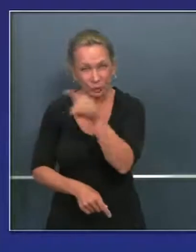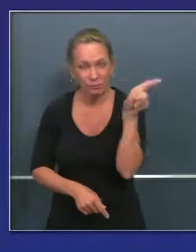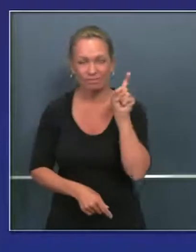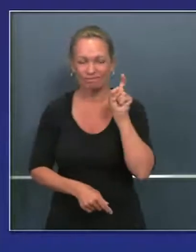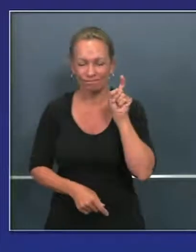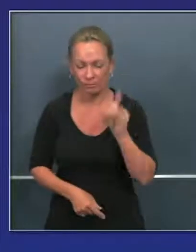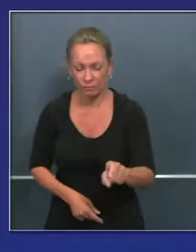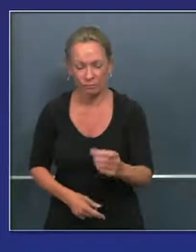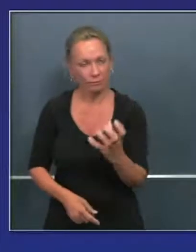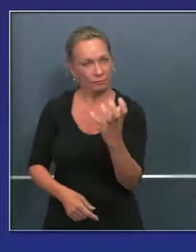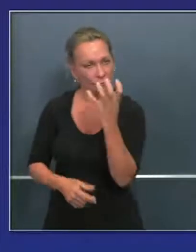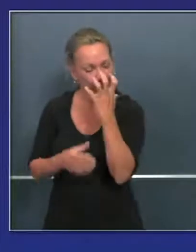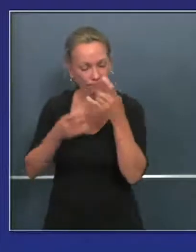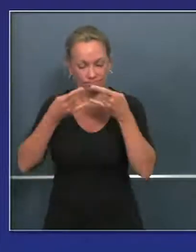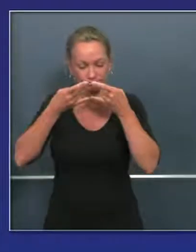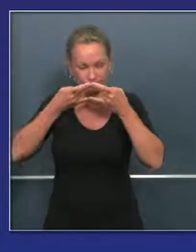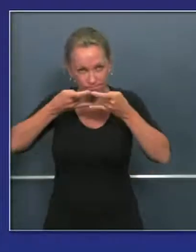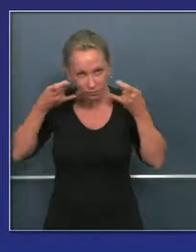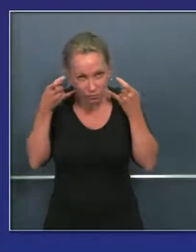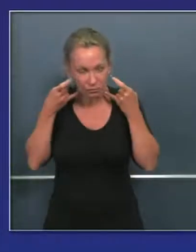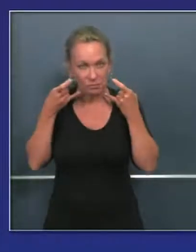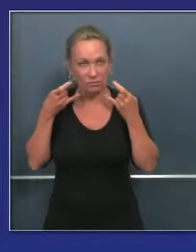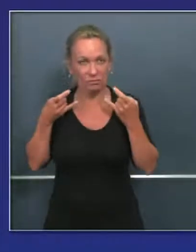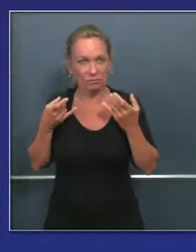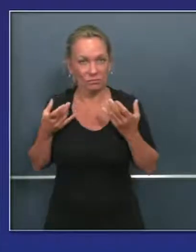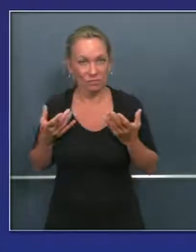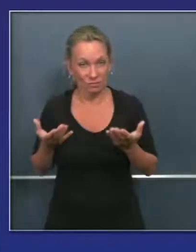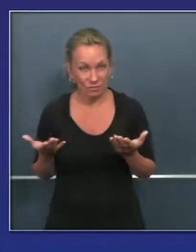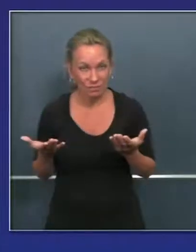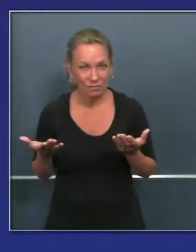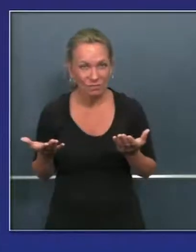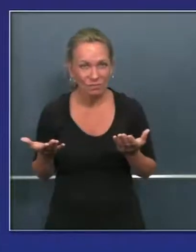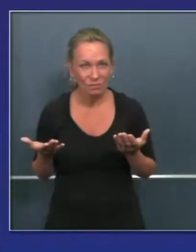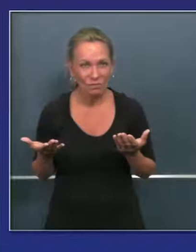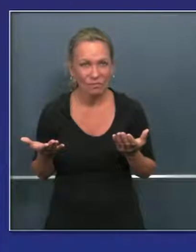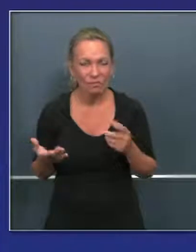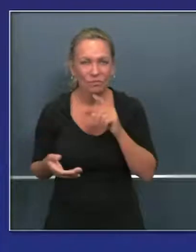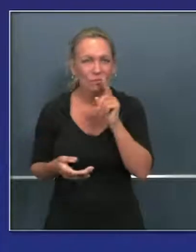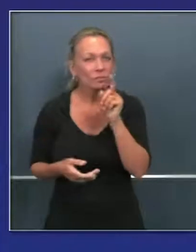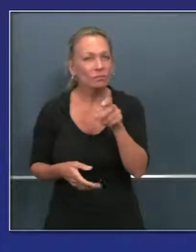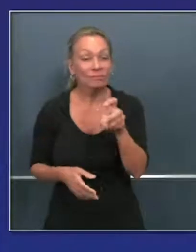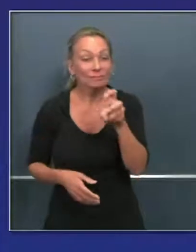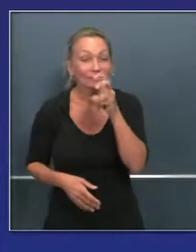that's exactly what we did this weekend on Sunday by closing down some of the areas of concern when